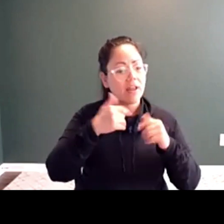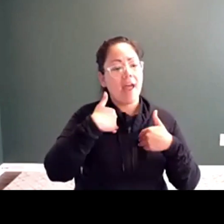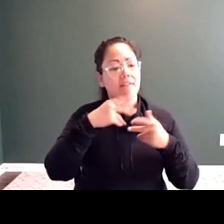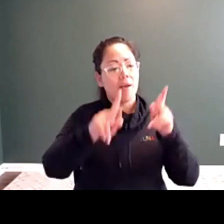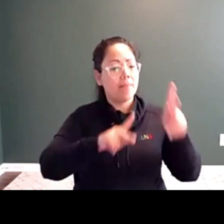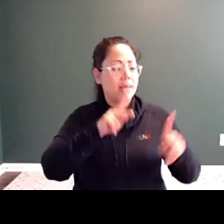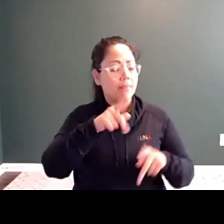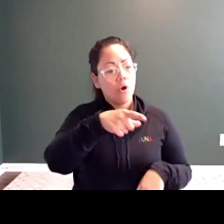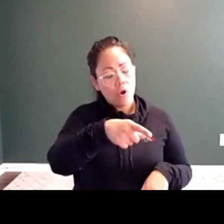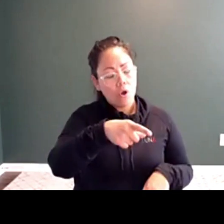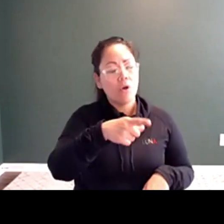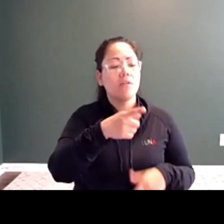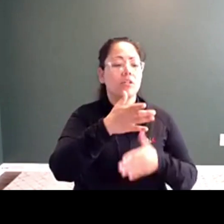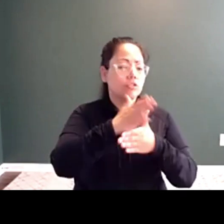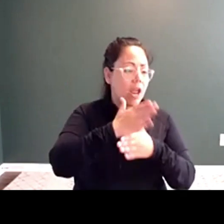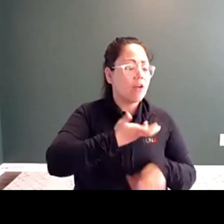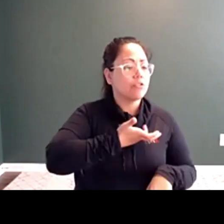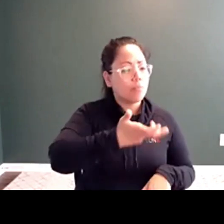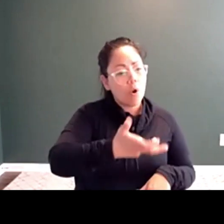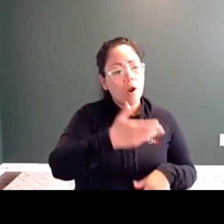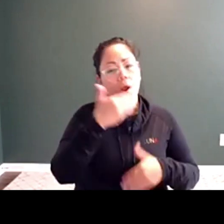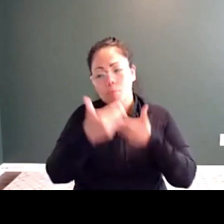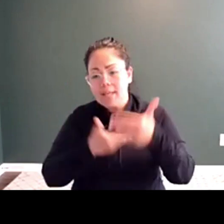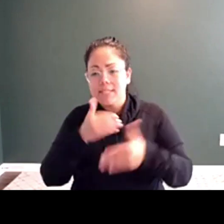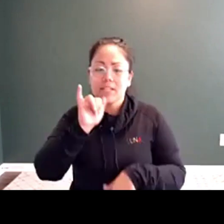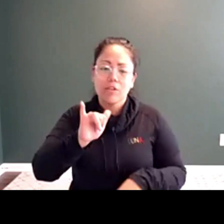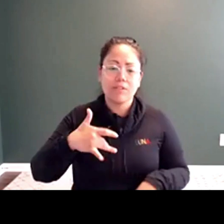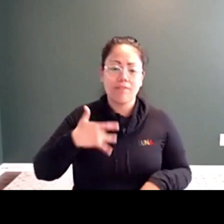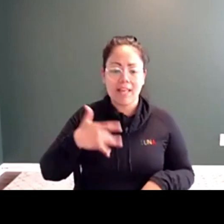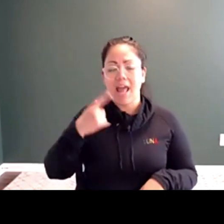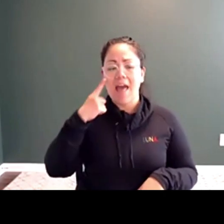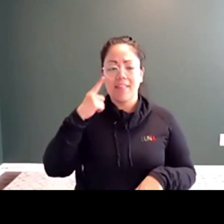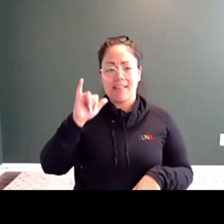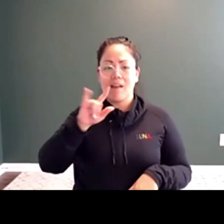and the things that they're sharing and at least maybe processing those feelings, I think can be really impactful.